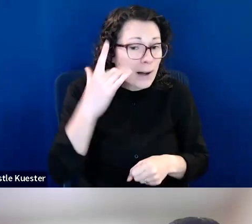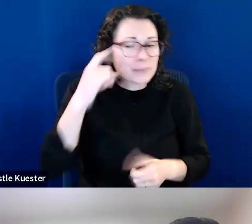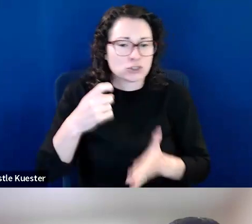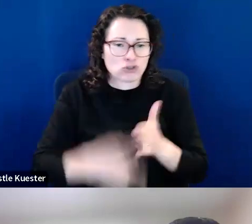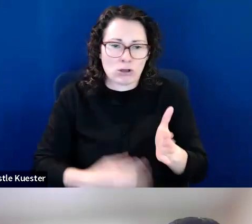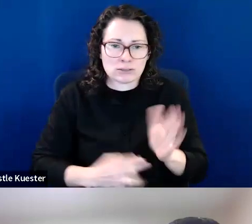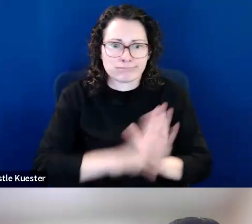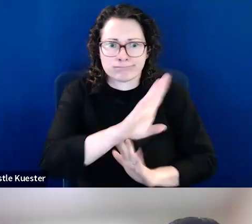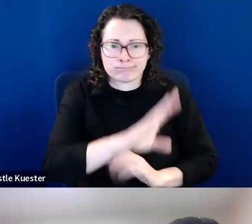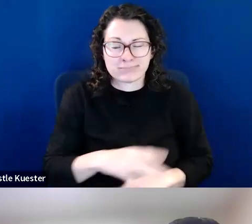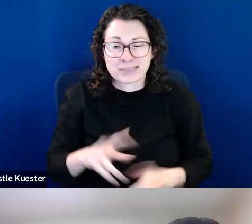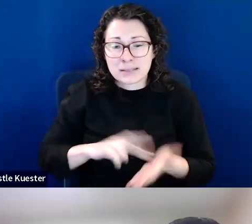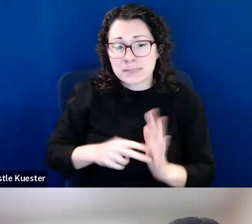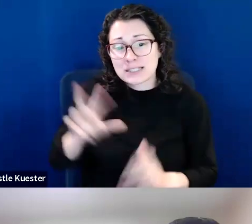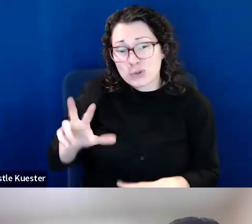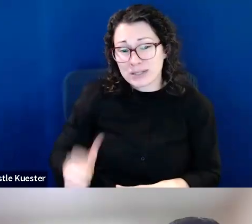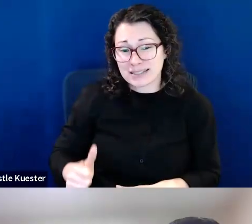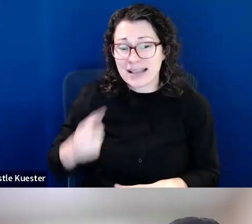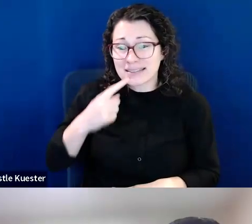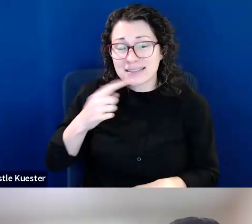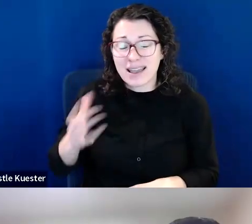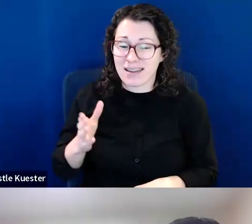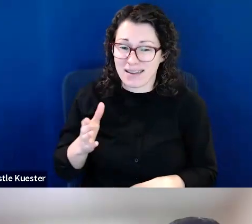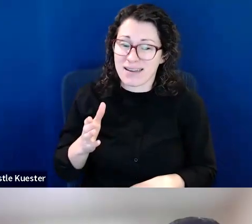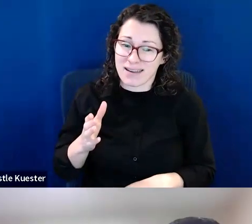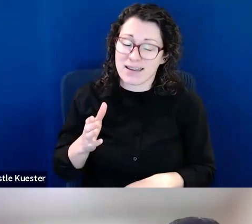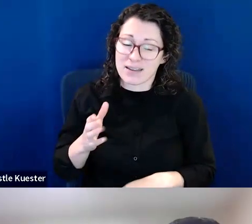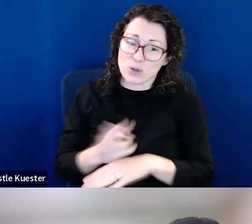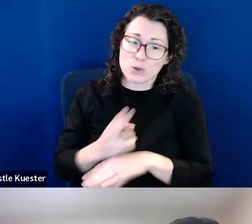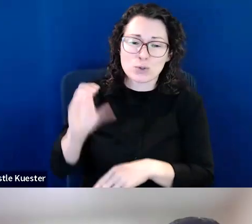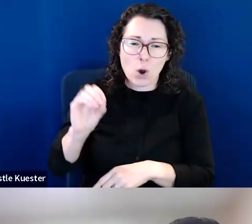This includes three in 10 who say they have taken an over the-counter drug instead of